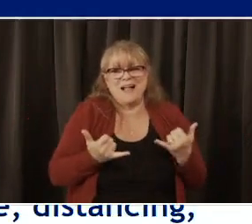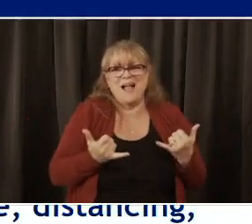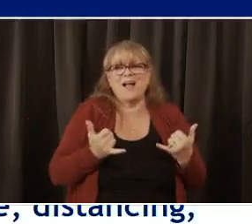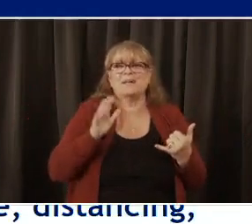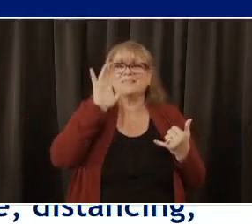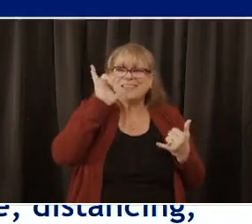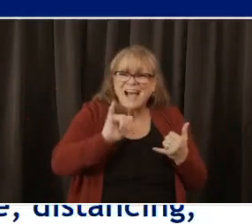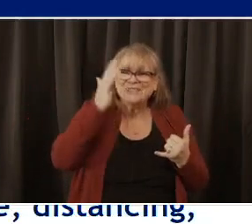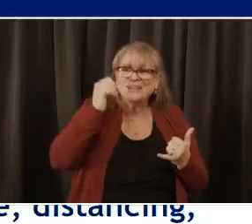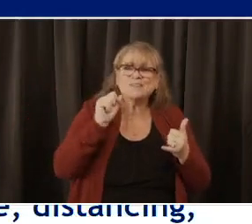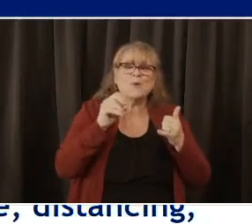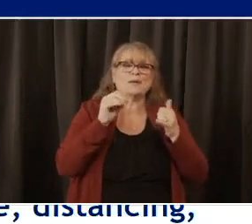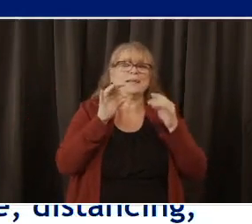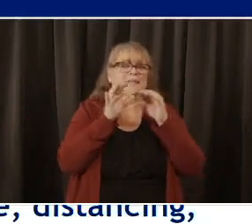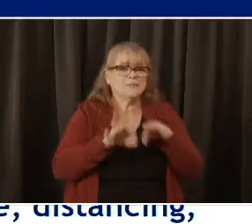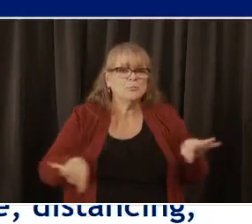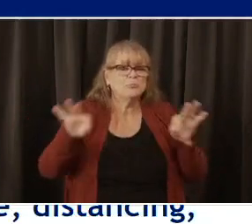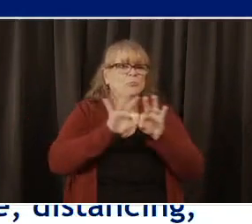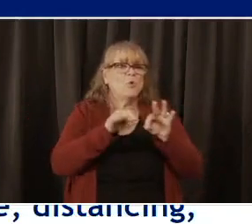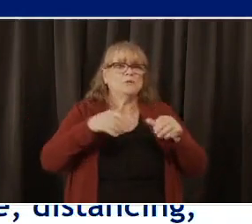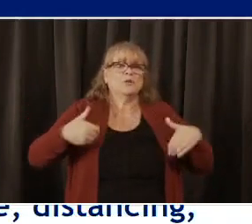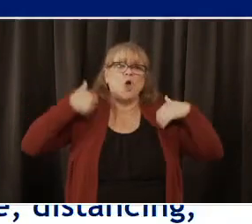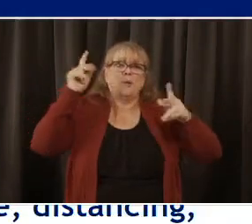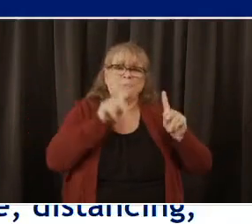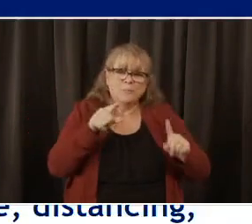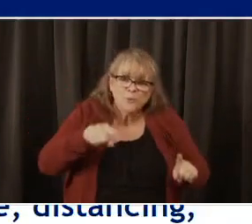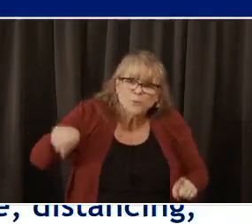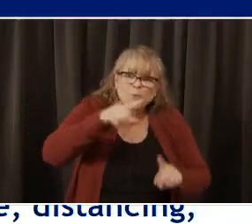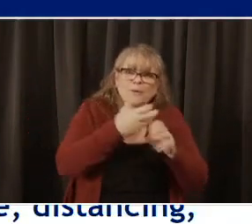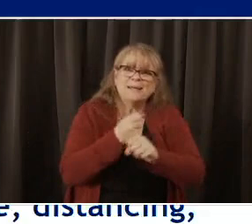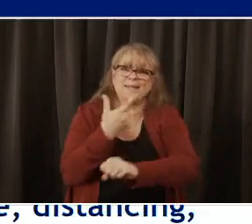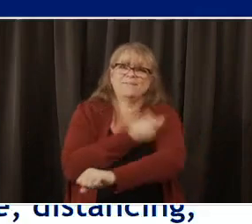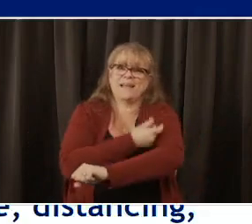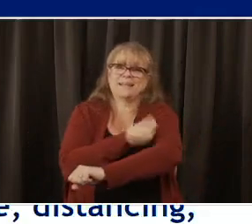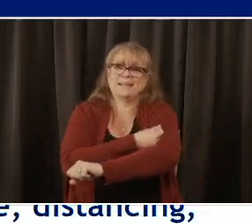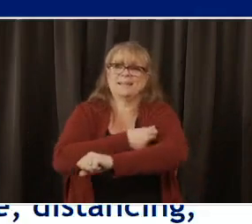social distancing and of course get a vaccine as soon as when it's available to you. Thank you.